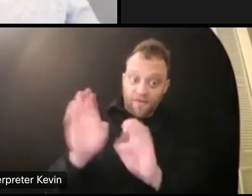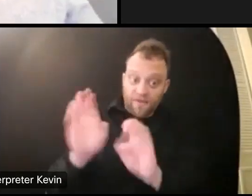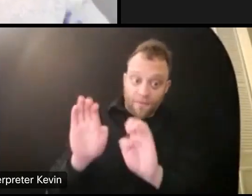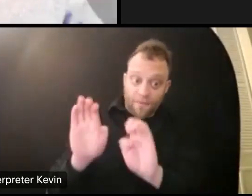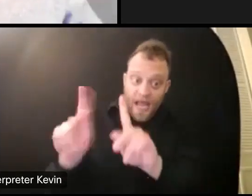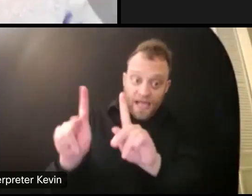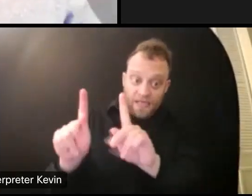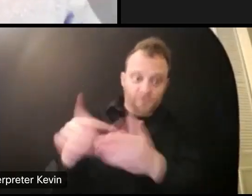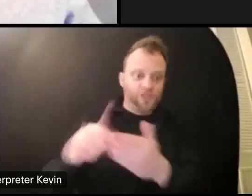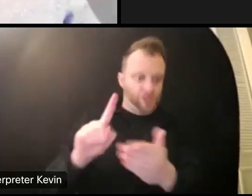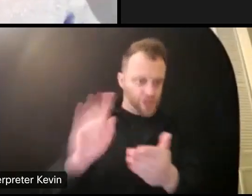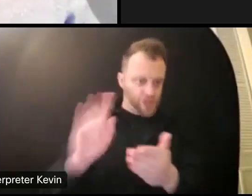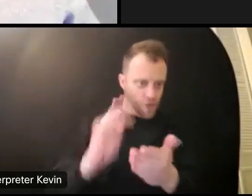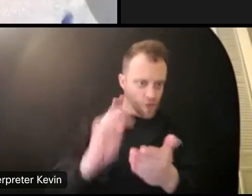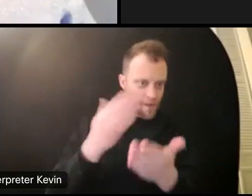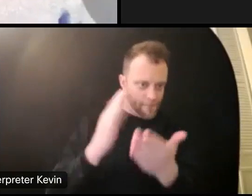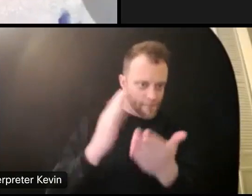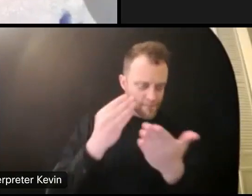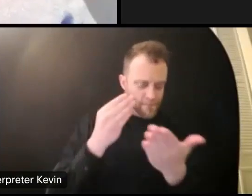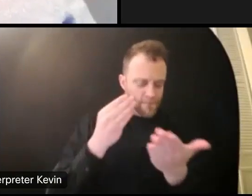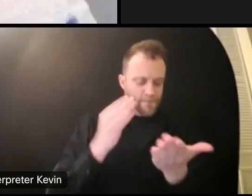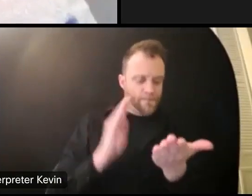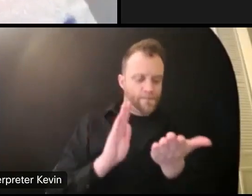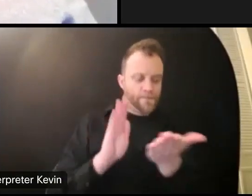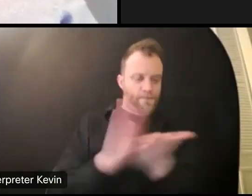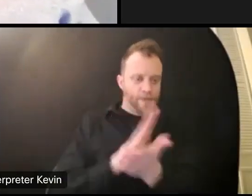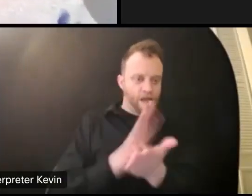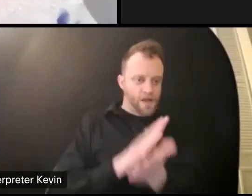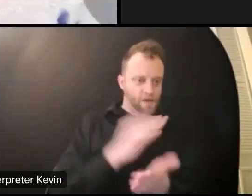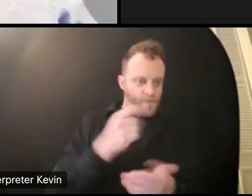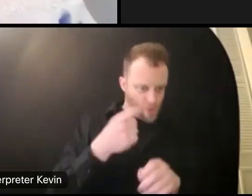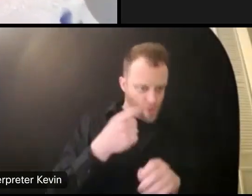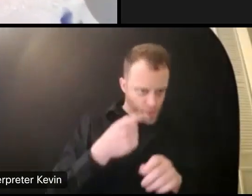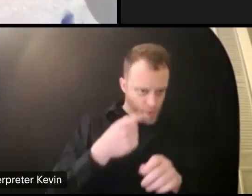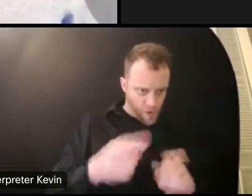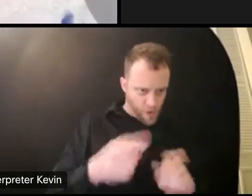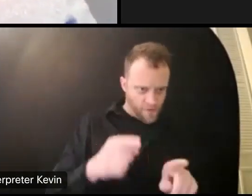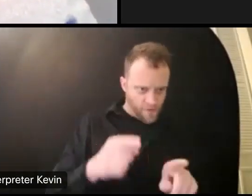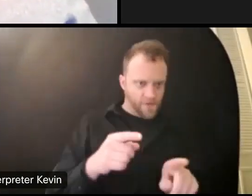your paperwork the ink pen you brought when you went into Staples, for a notebook, the gasoline